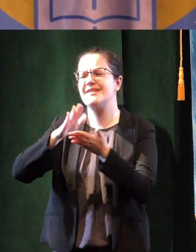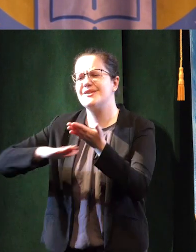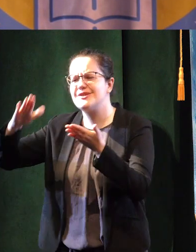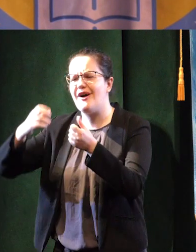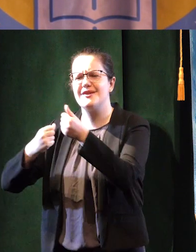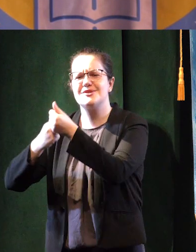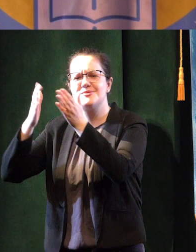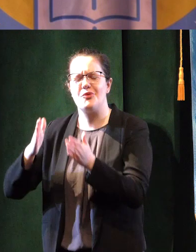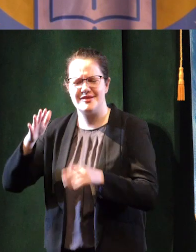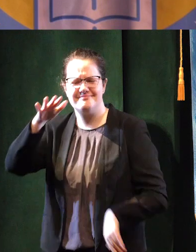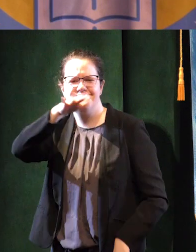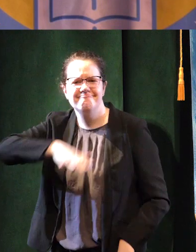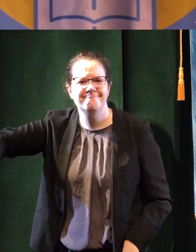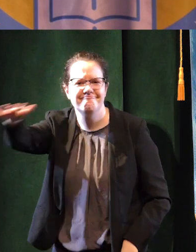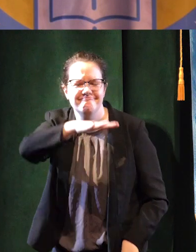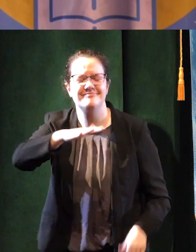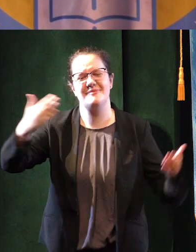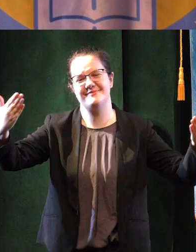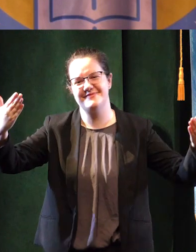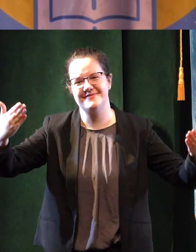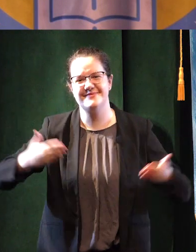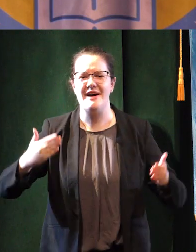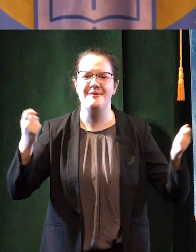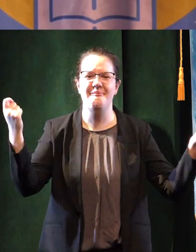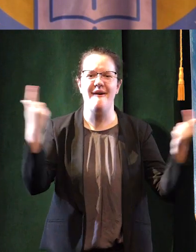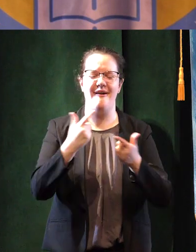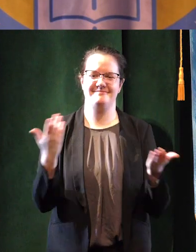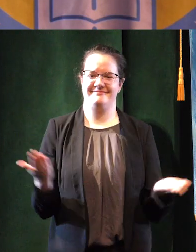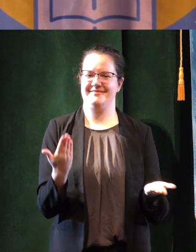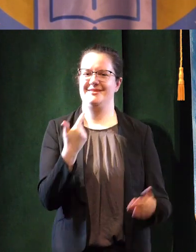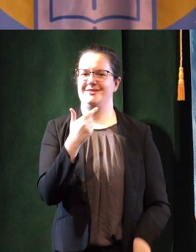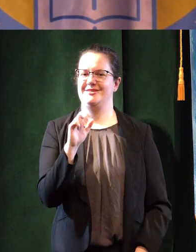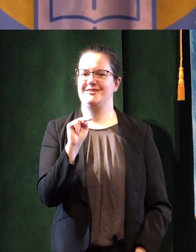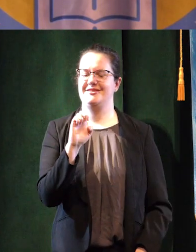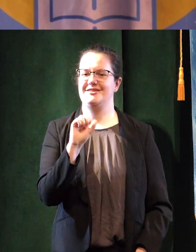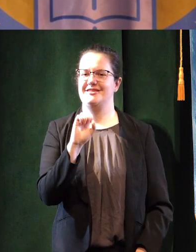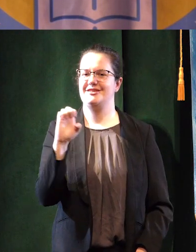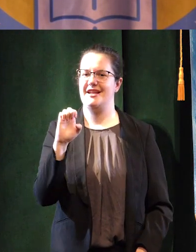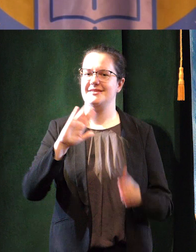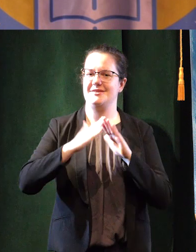and far. I welcome you all to the Genesee Community College 52nd commencement